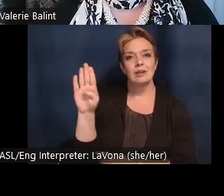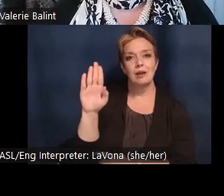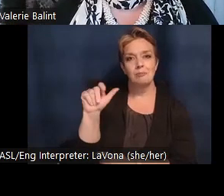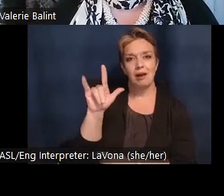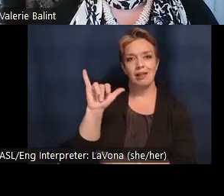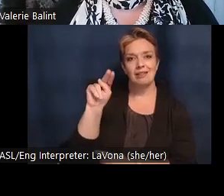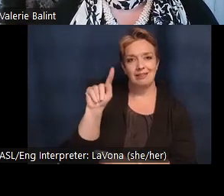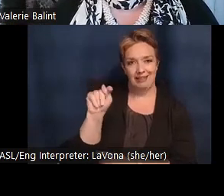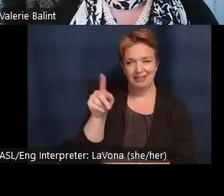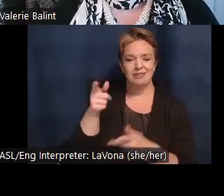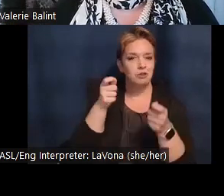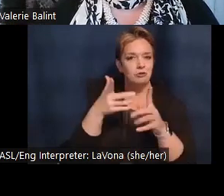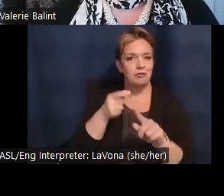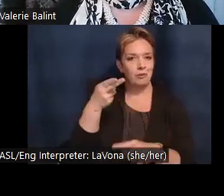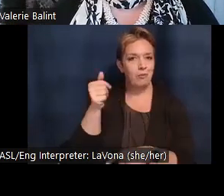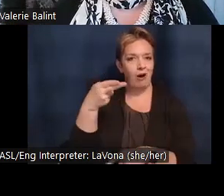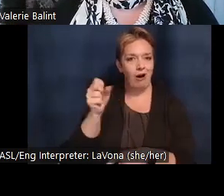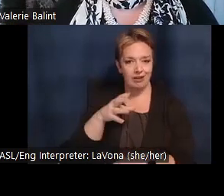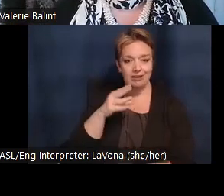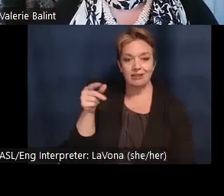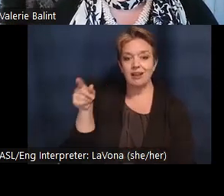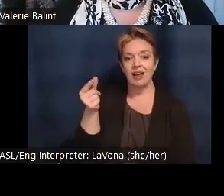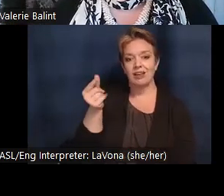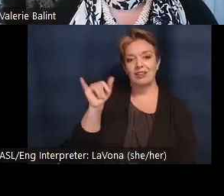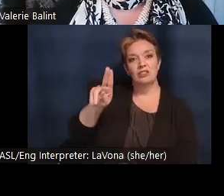who's the Curator of Historic Properties at the Georgia O’Keeffe Museum.